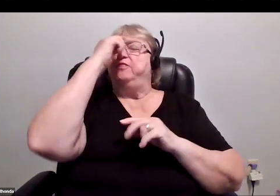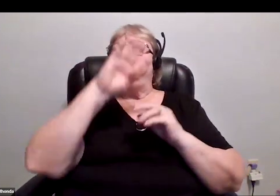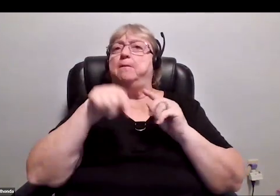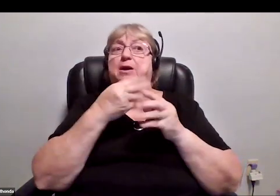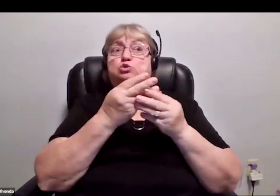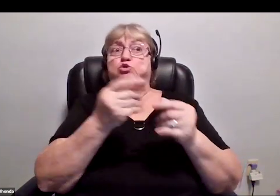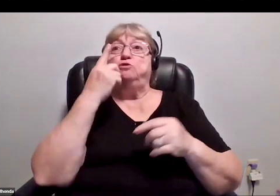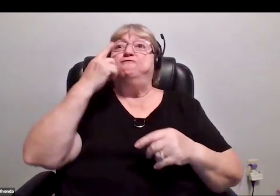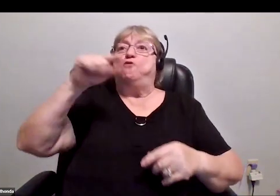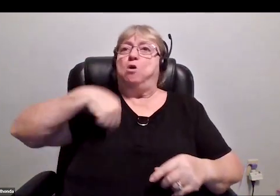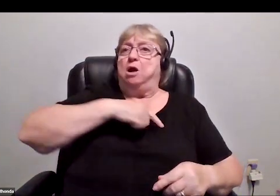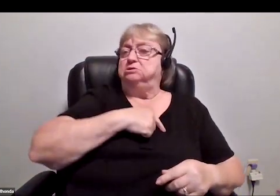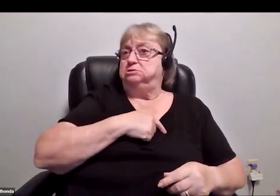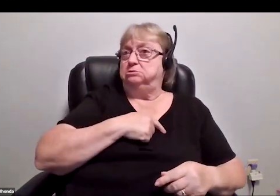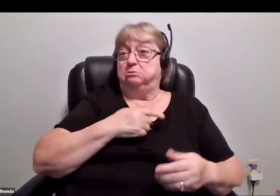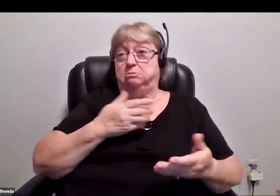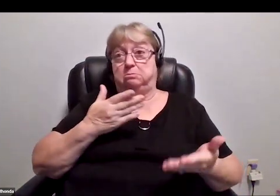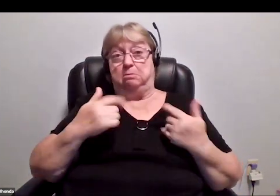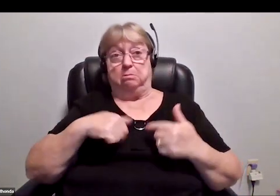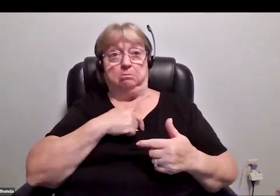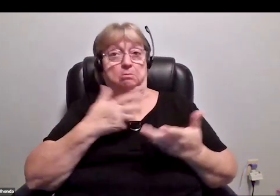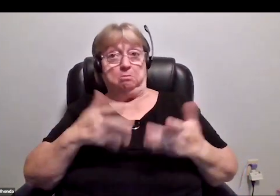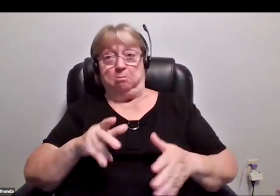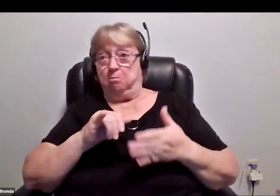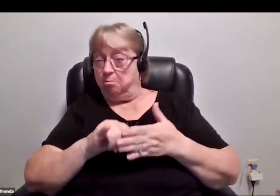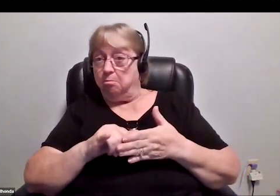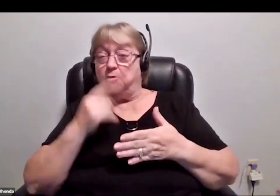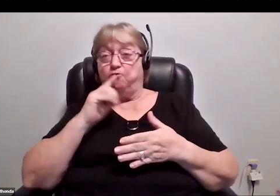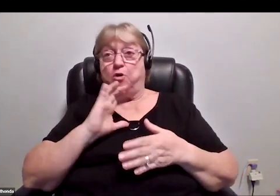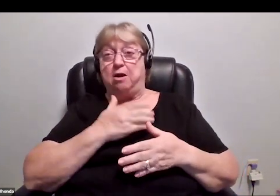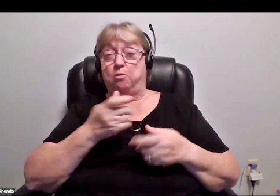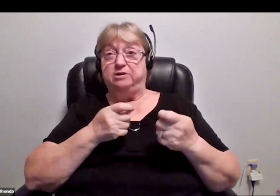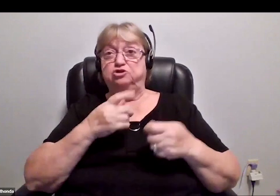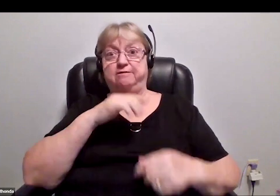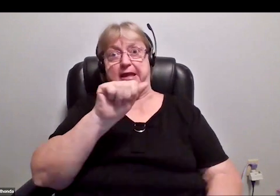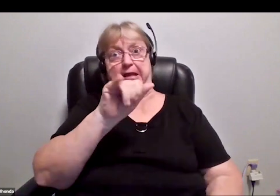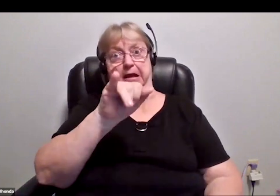where we might not want them or for our management. The AI versions of these things are scary,